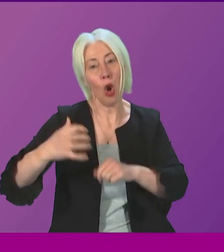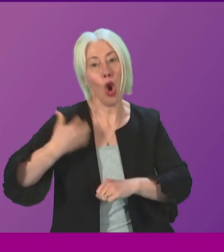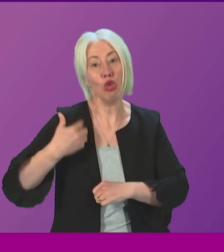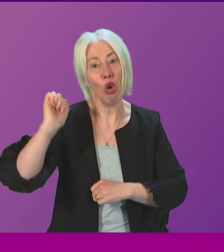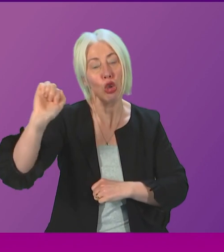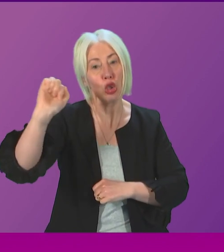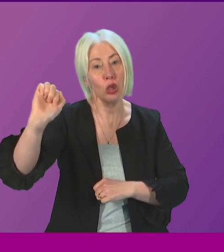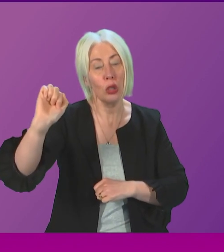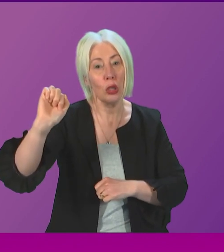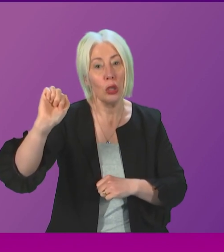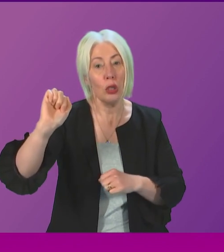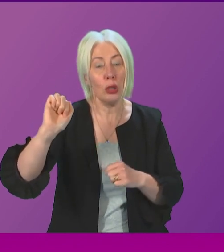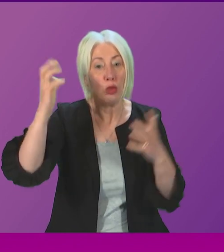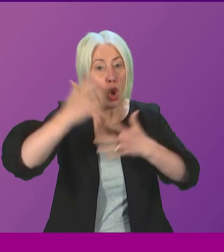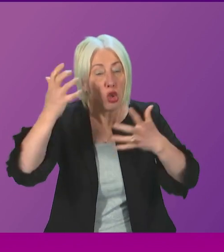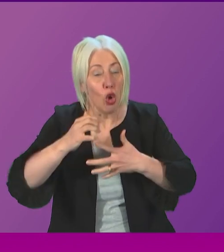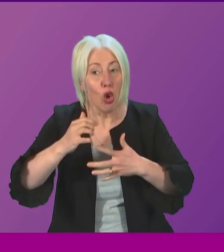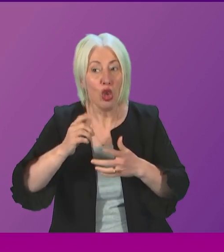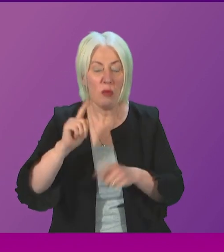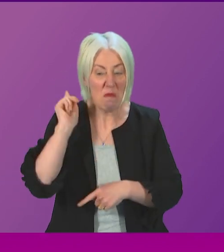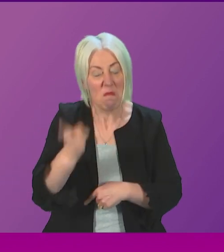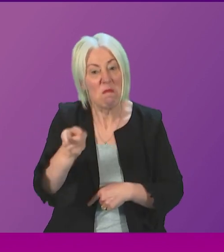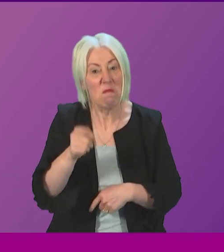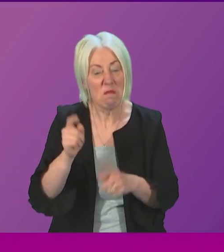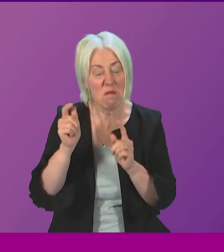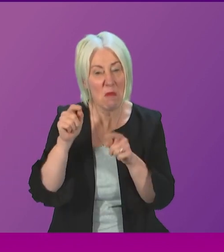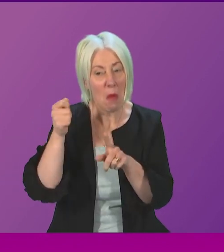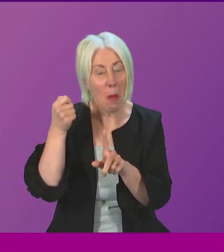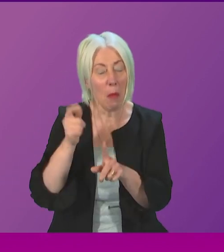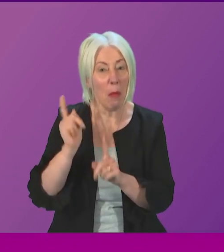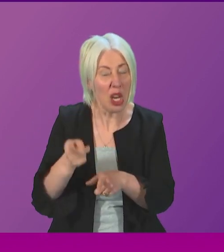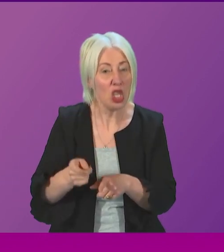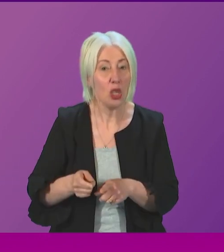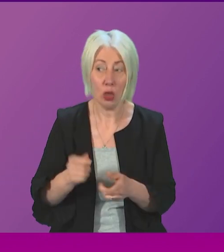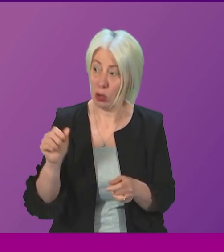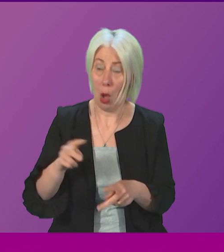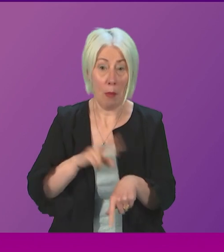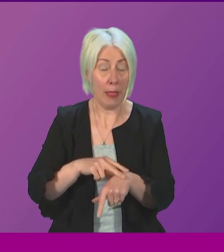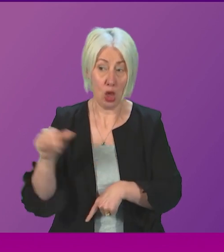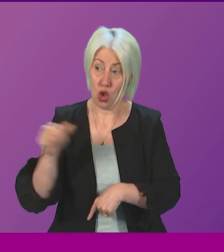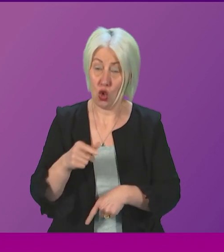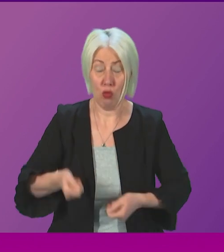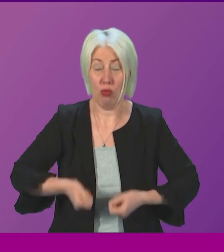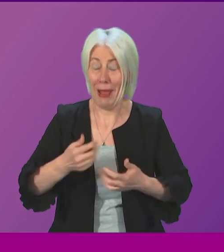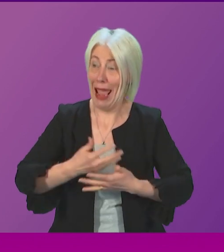“punished”. We must surely all agree that officers should be able to raise legitimate concerns without